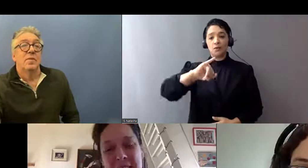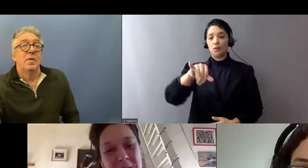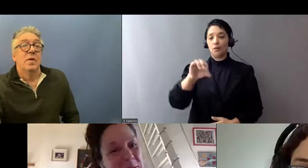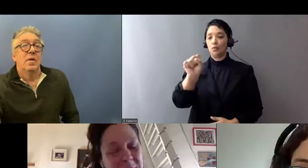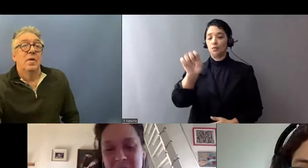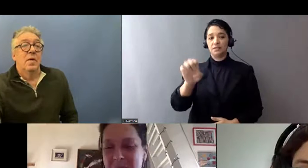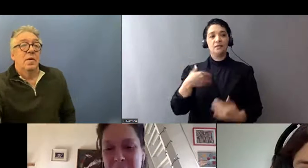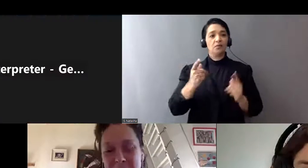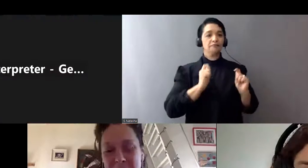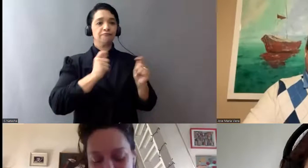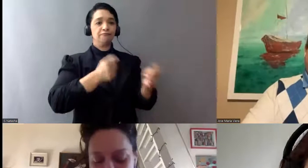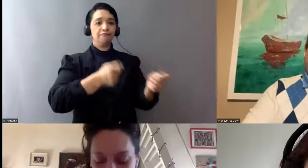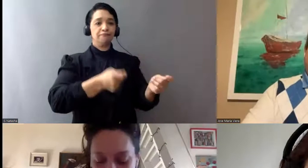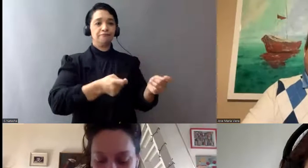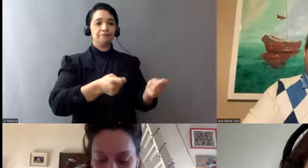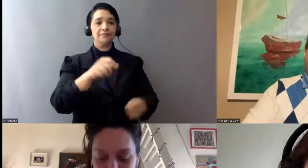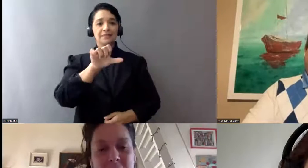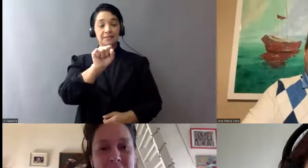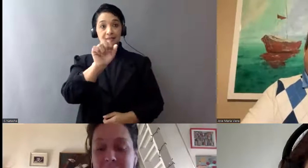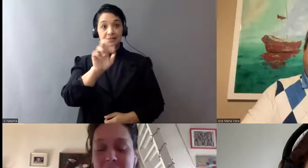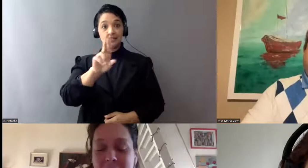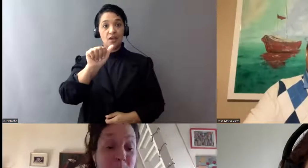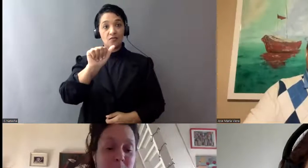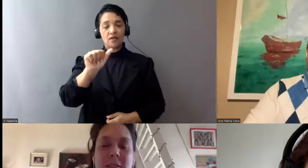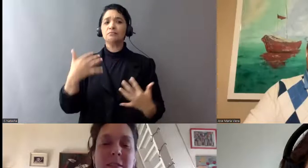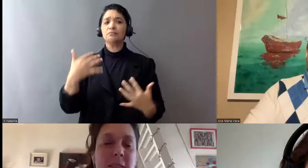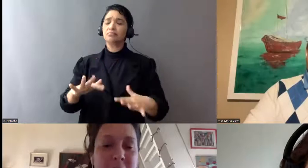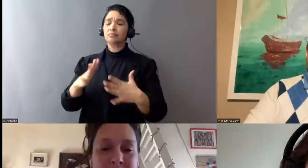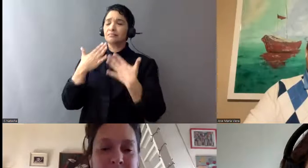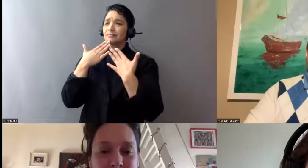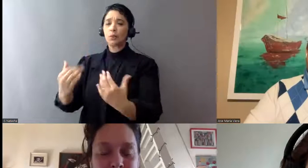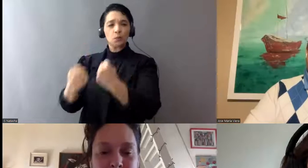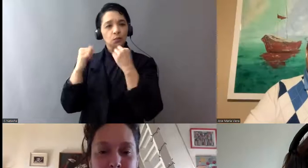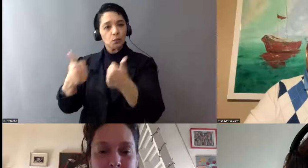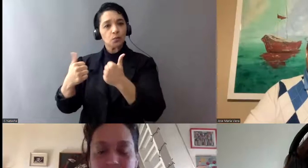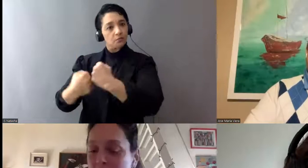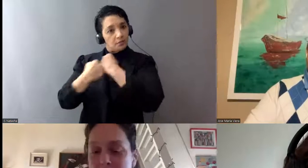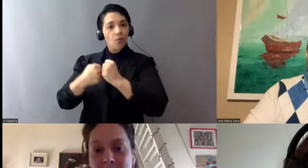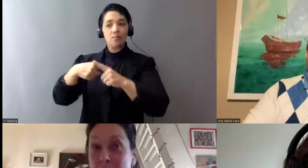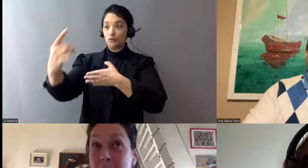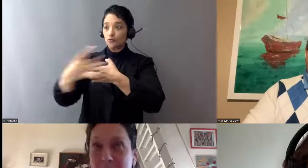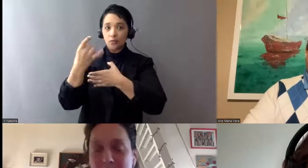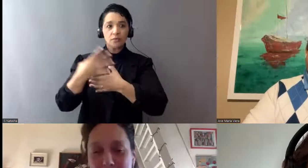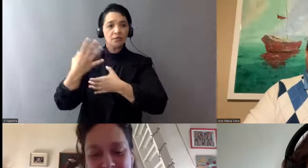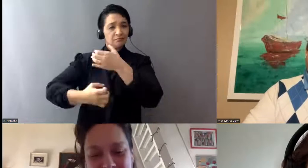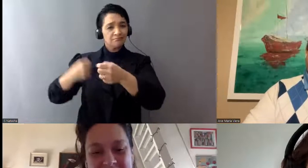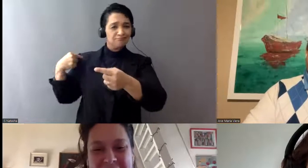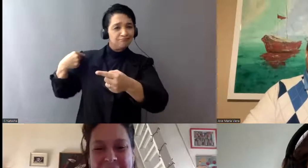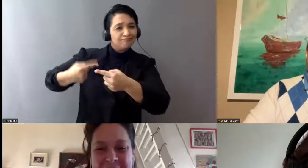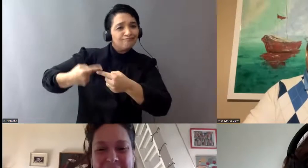You've been an amazing consultant in leading this work for the past months.